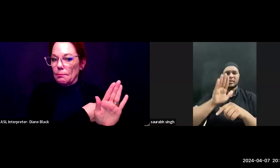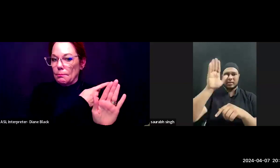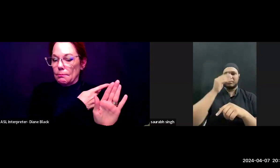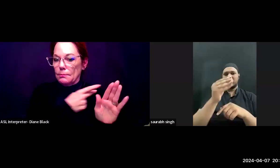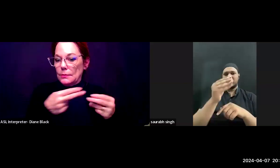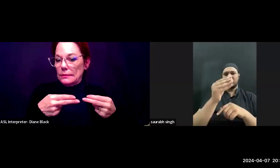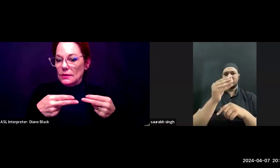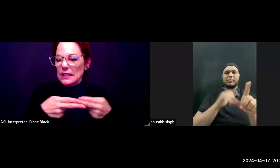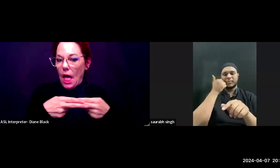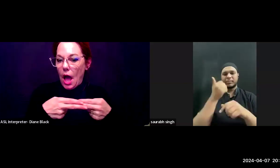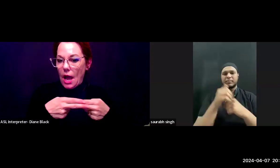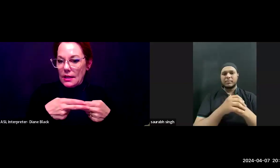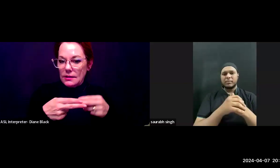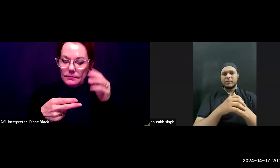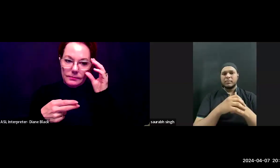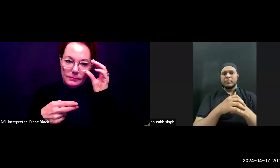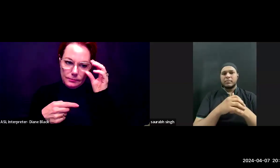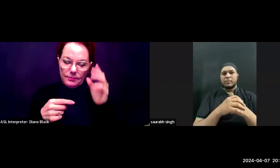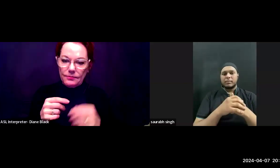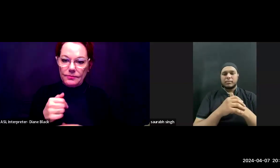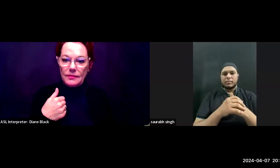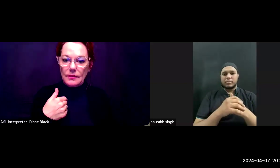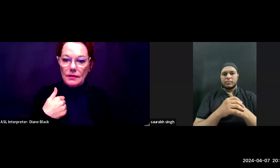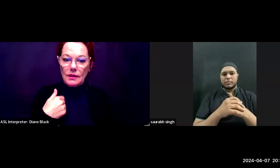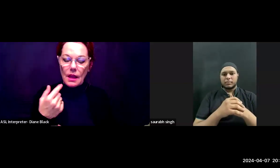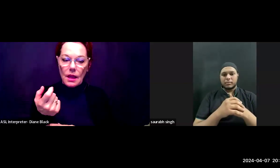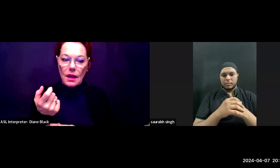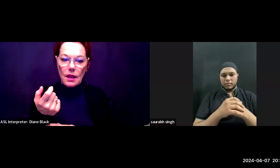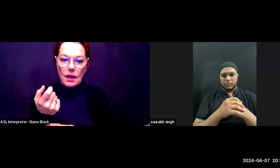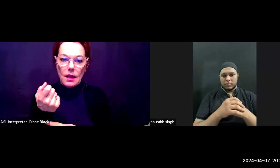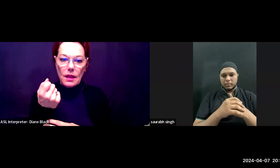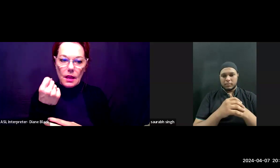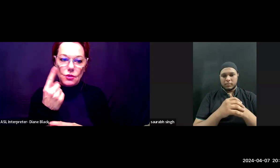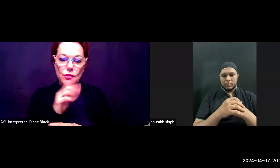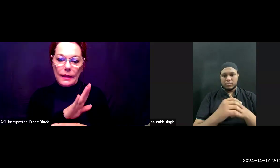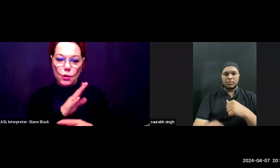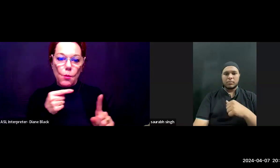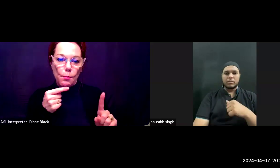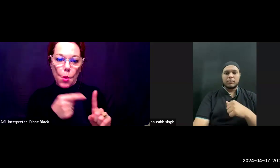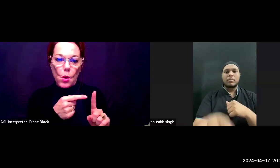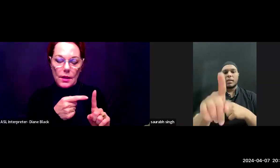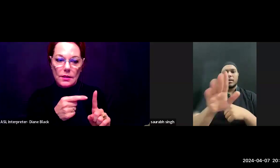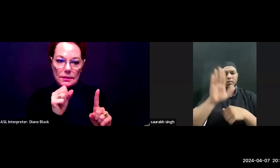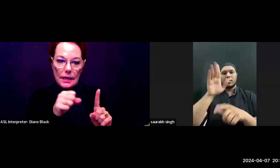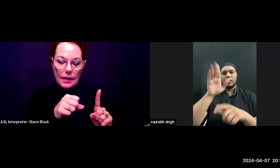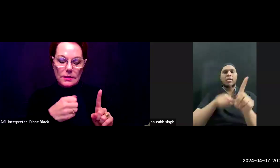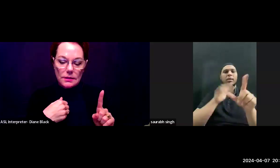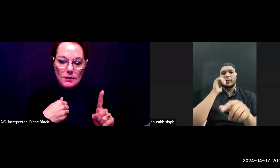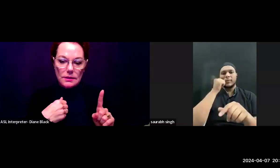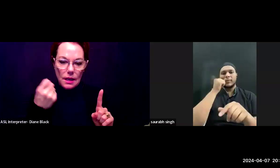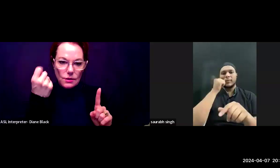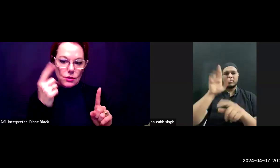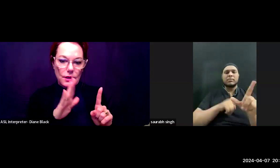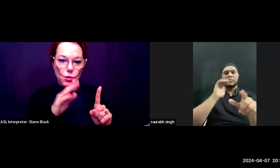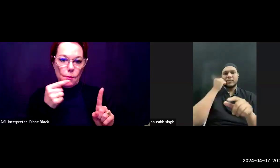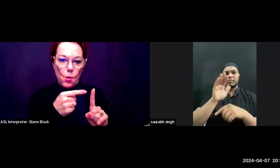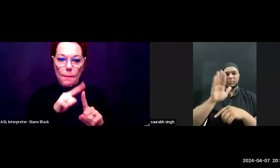that is why these are tricky. I do understand your point but um we are legally informed and